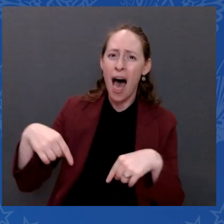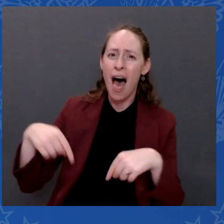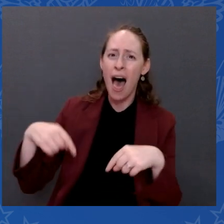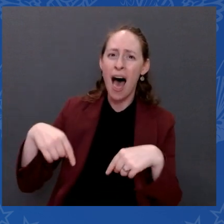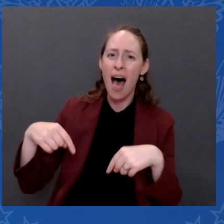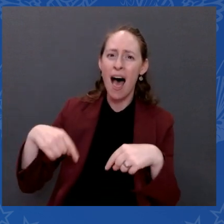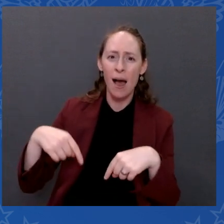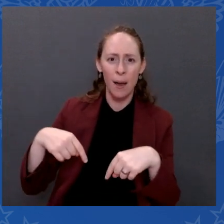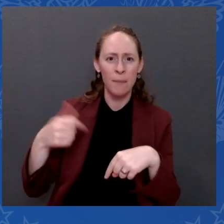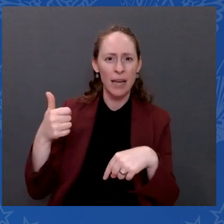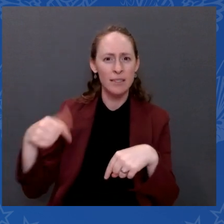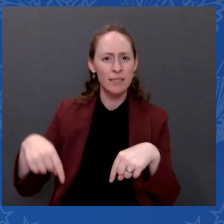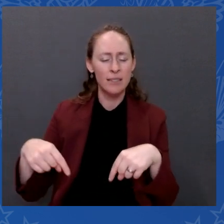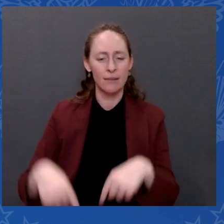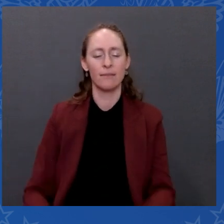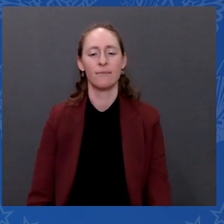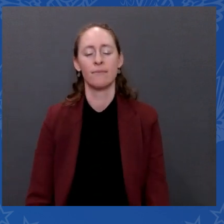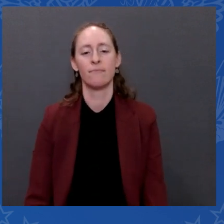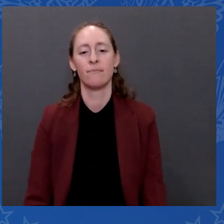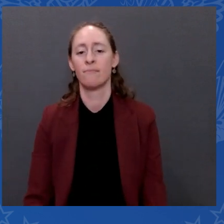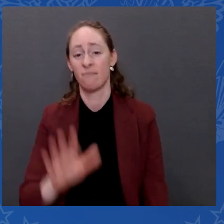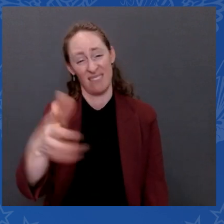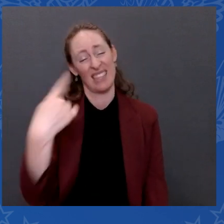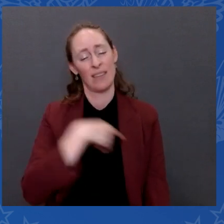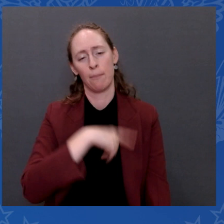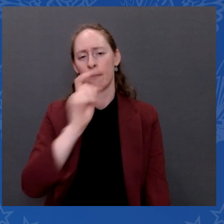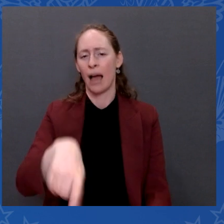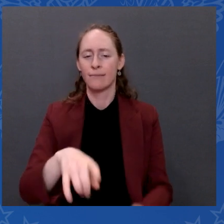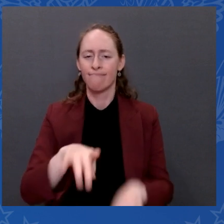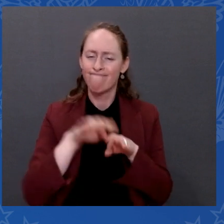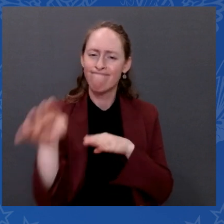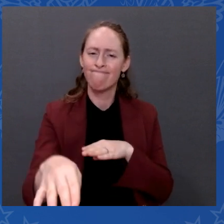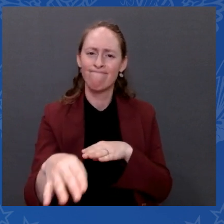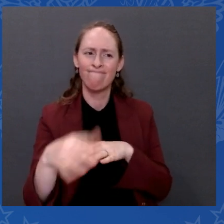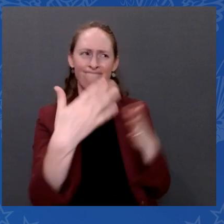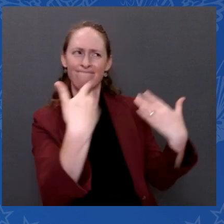in the production of these chips for our own safety's sake, as well as our economic growth.